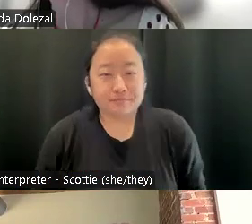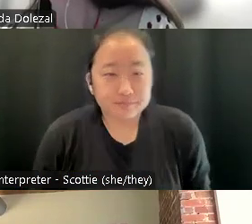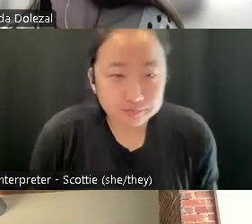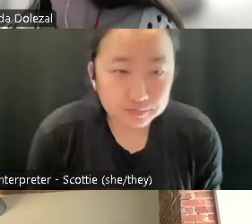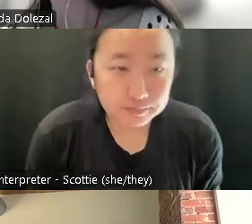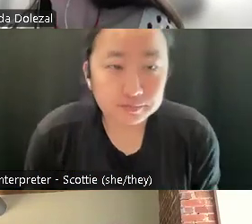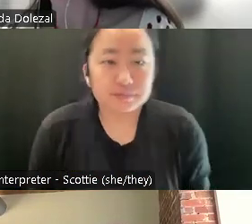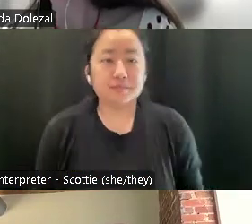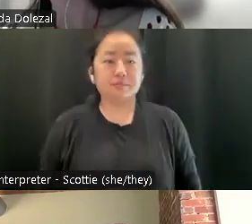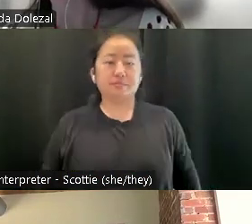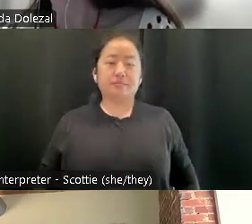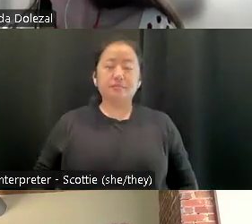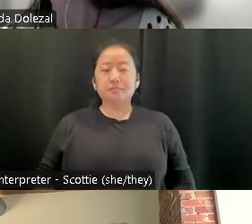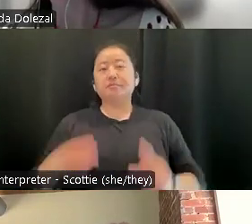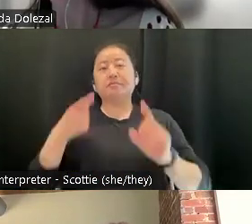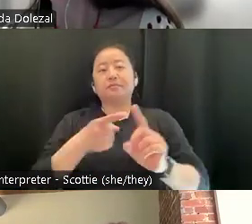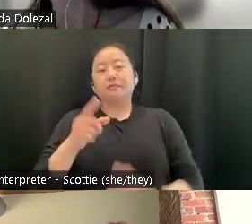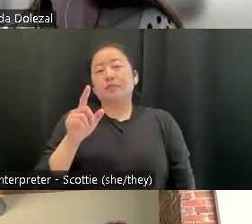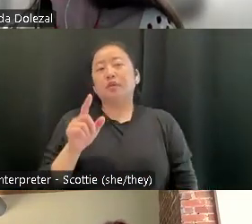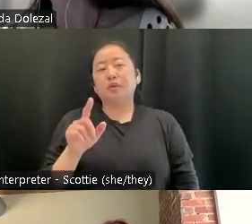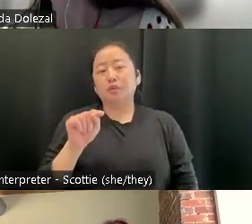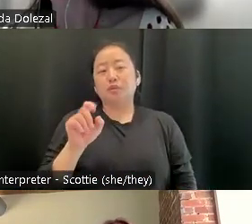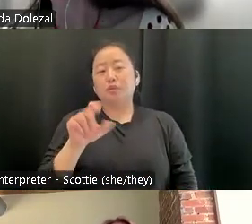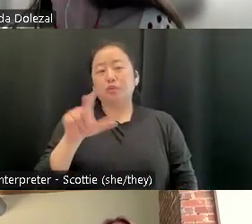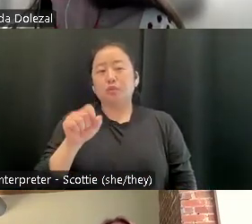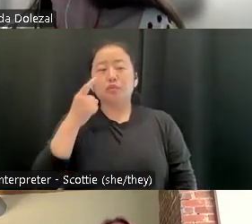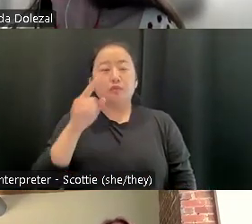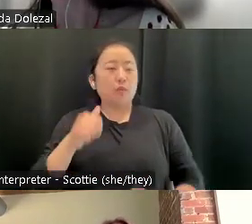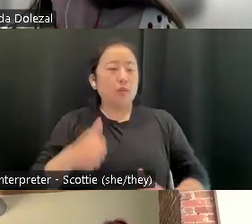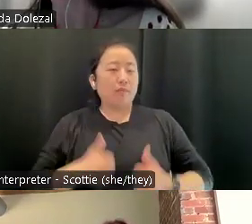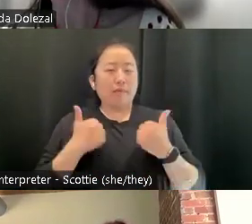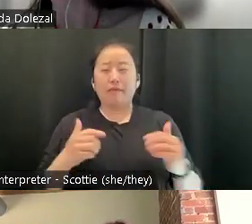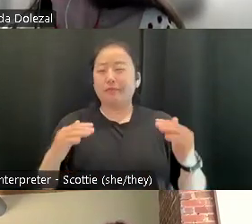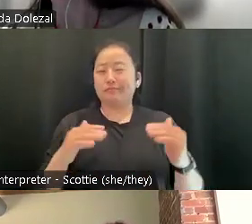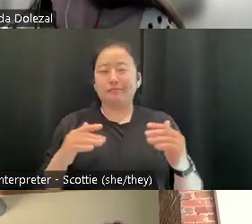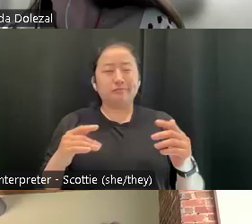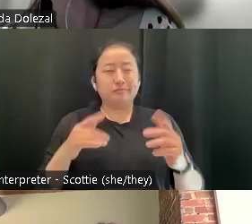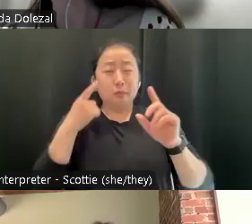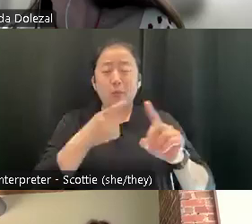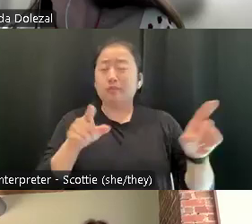Just our mission, same as a lot of the other programs, is that we are the technology act,